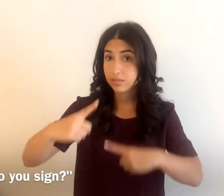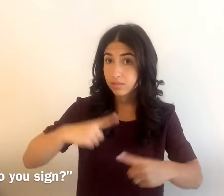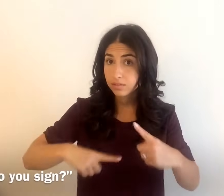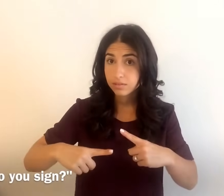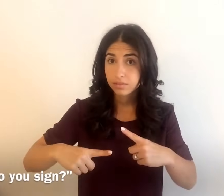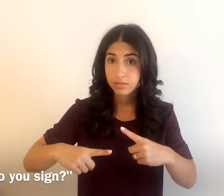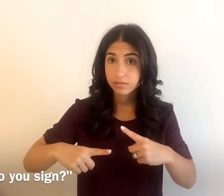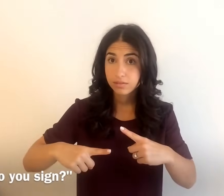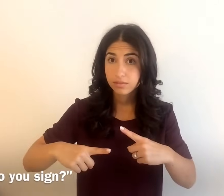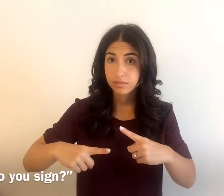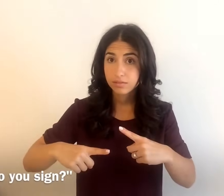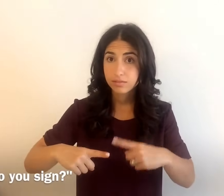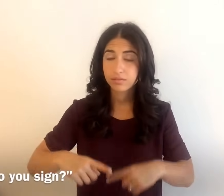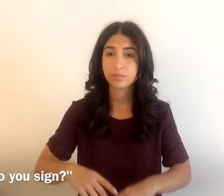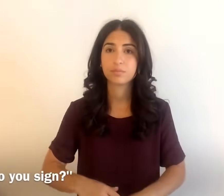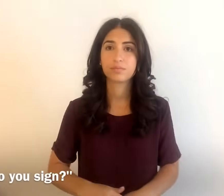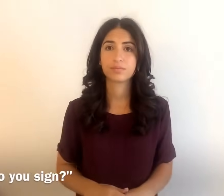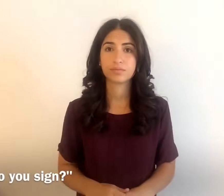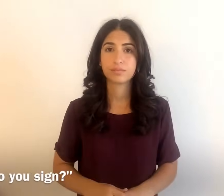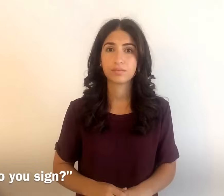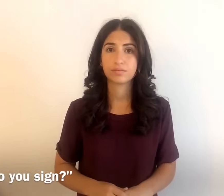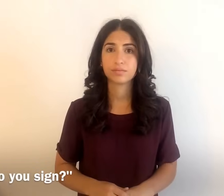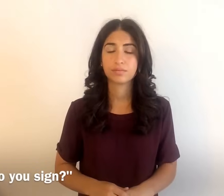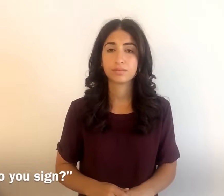do you sign?